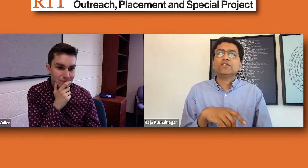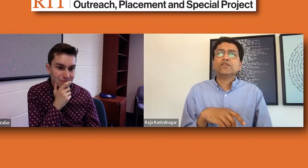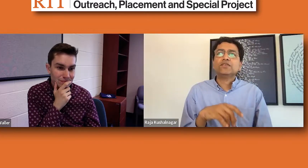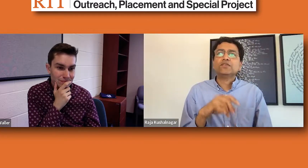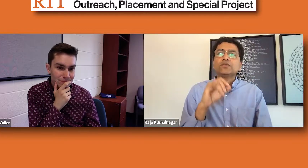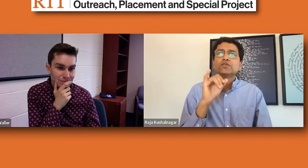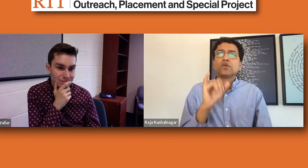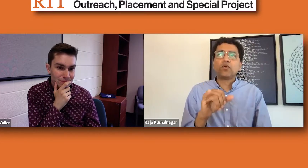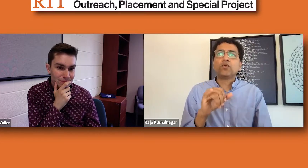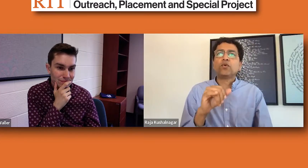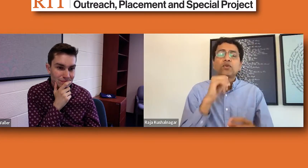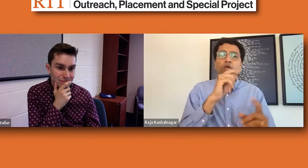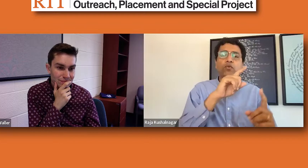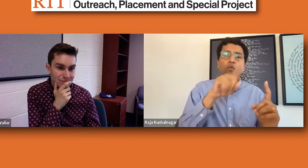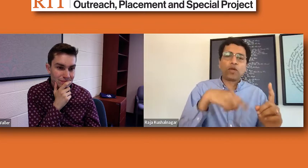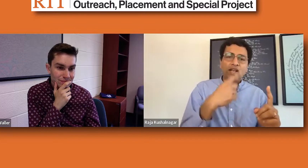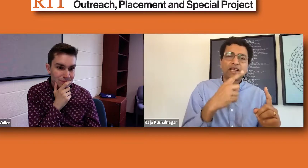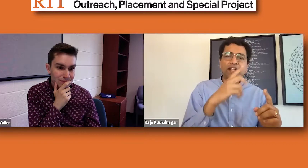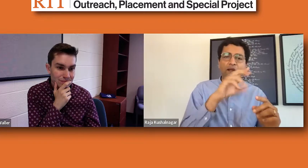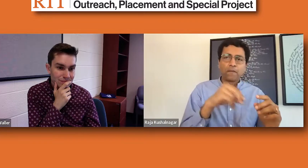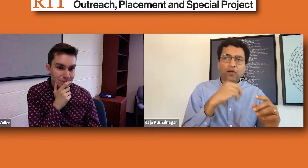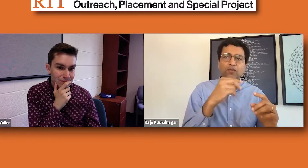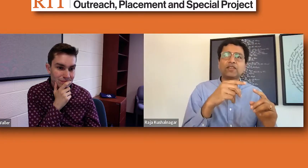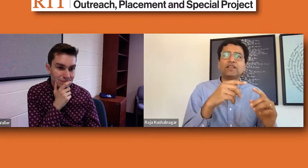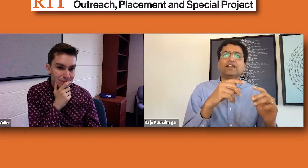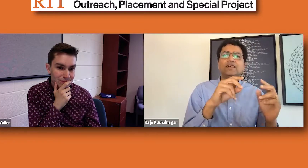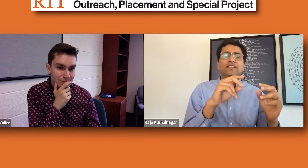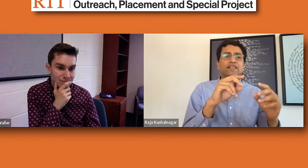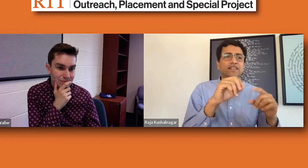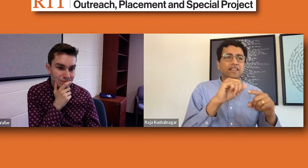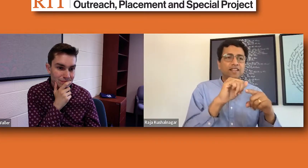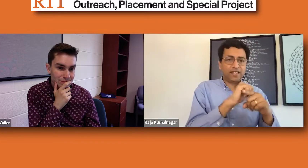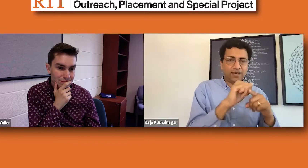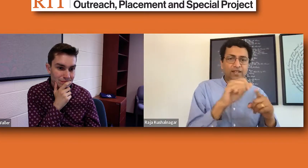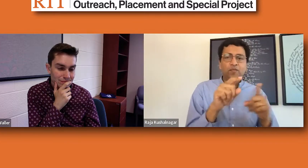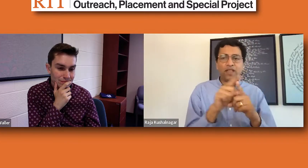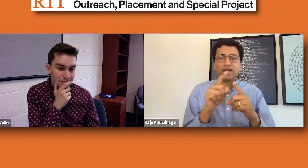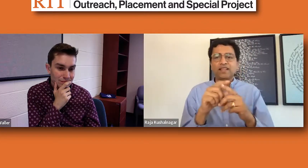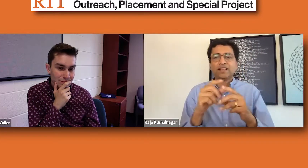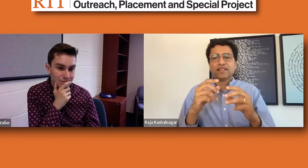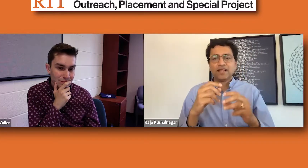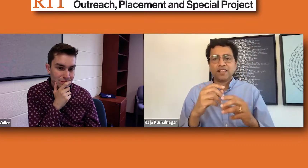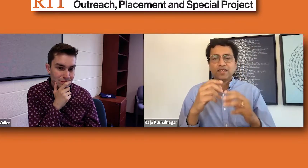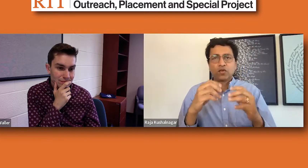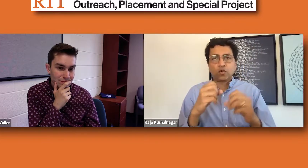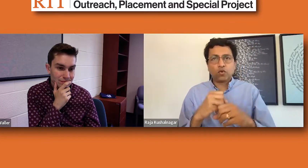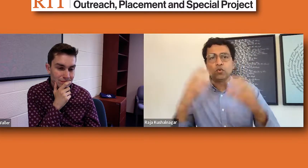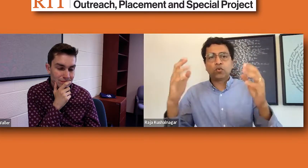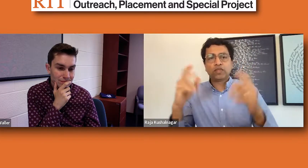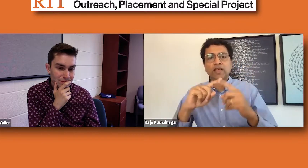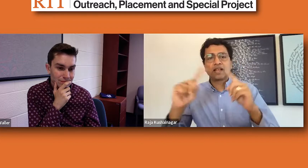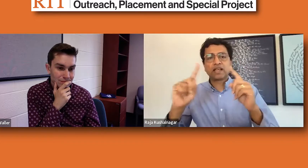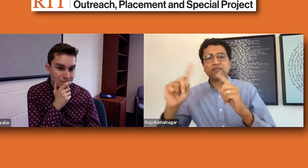So it's not only about the training they receive, it's really about